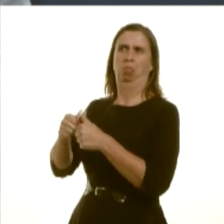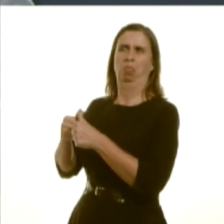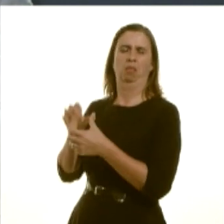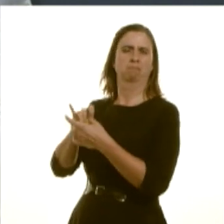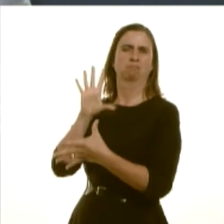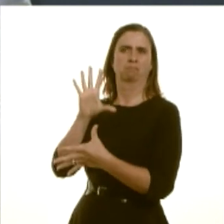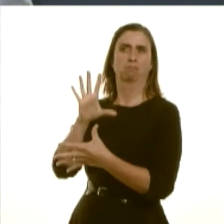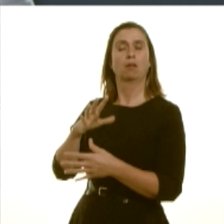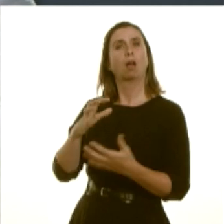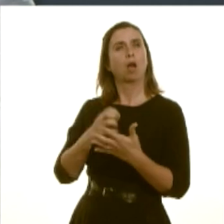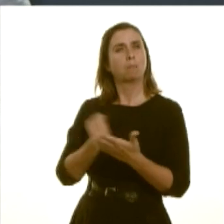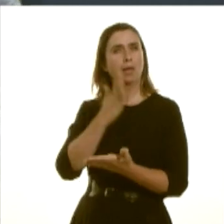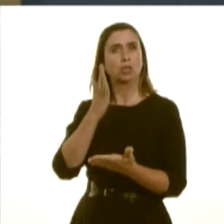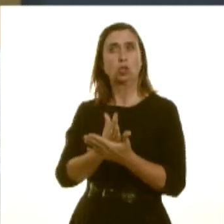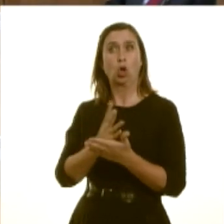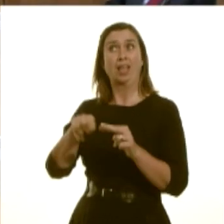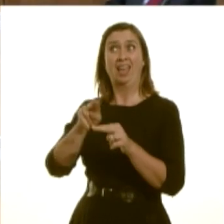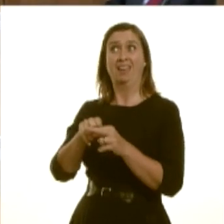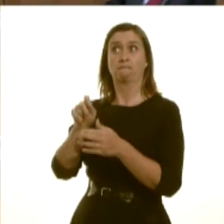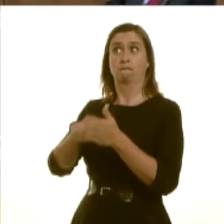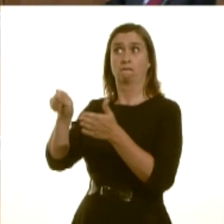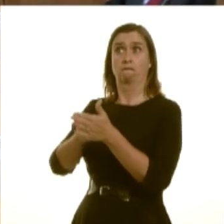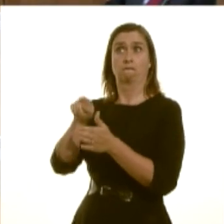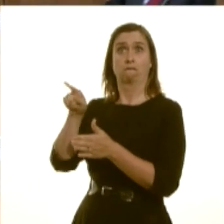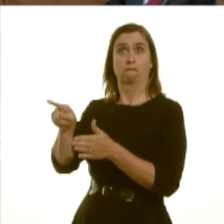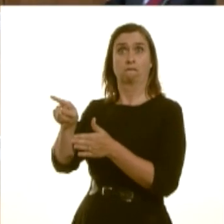our economy would be devastating? Carwyn Jones: Yes. As a patriotic Welshman,